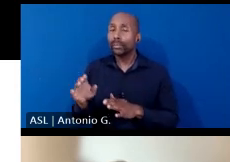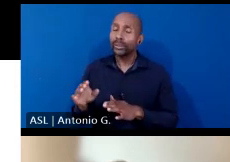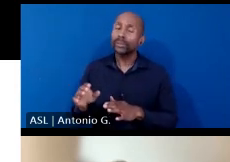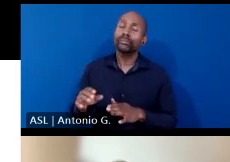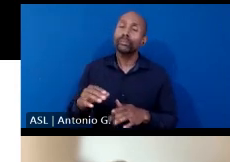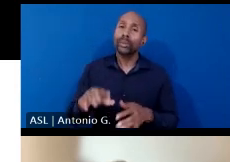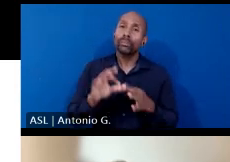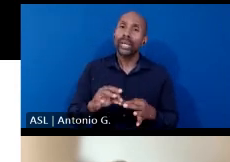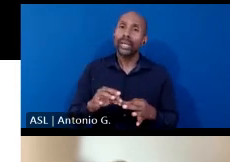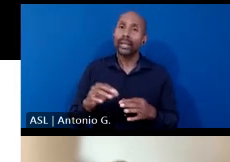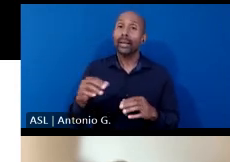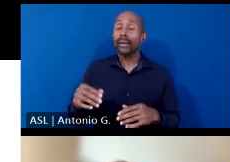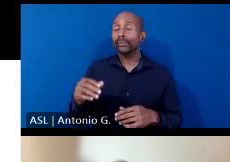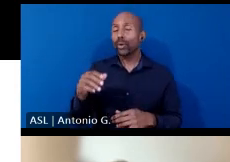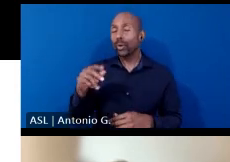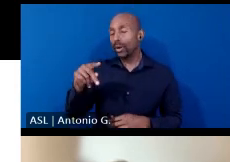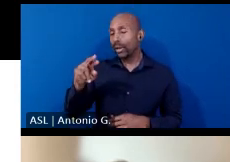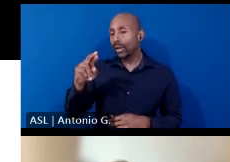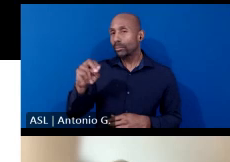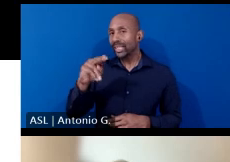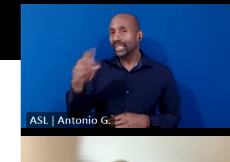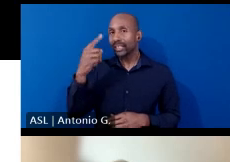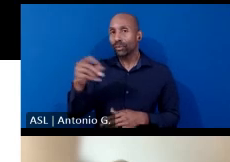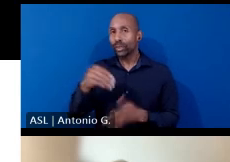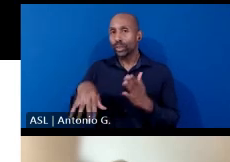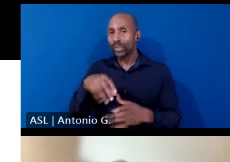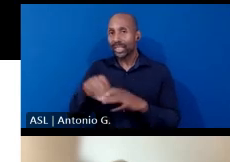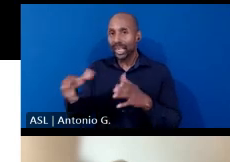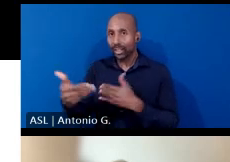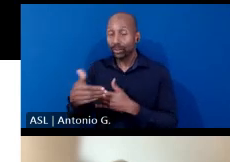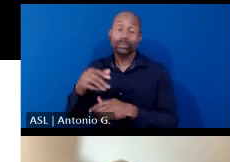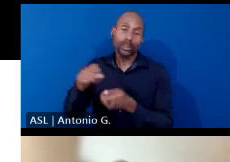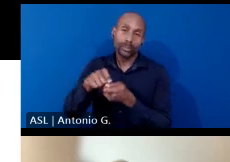students in the classroom and STEM classrooms or how we think